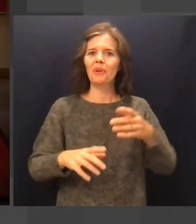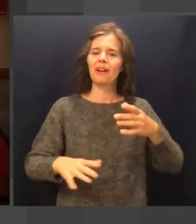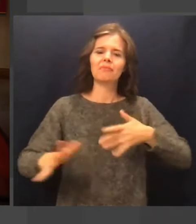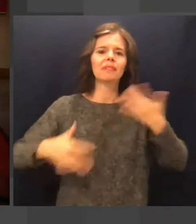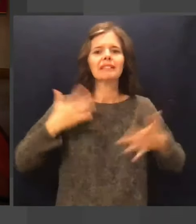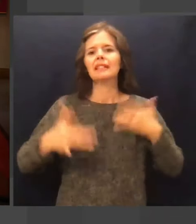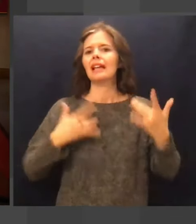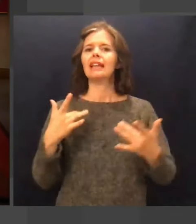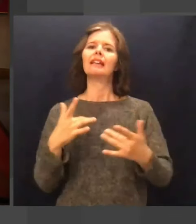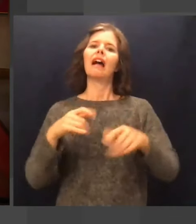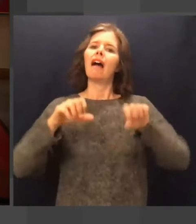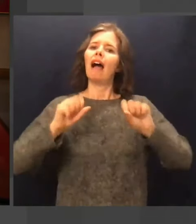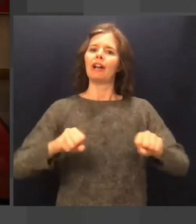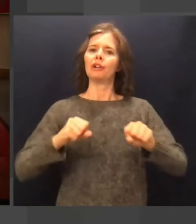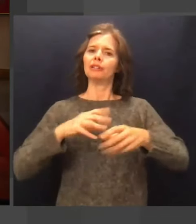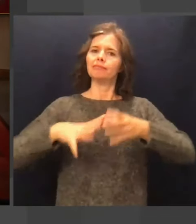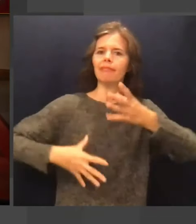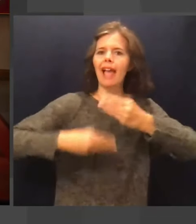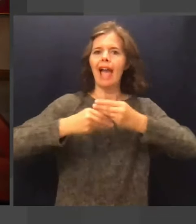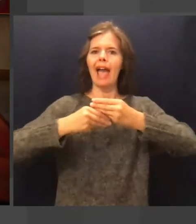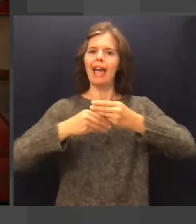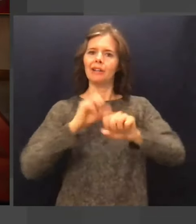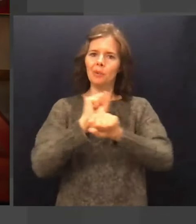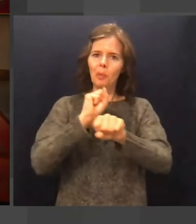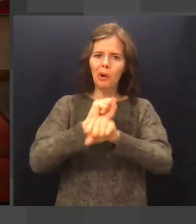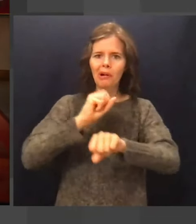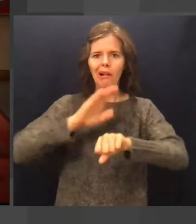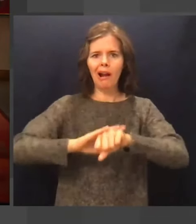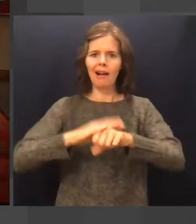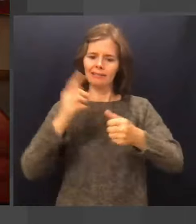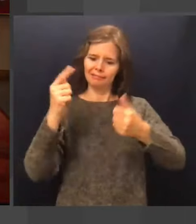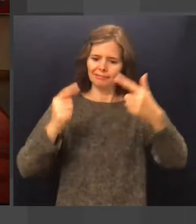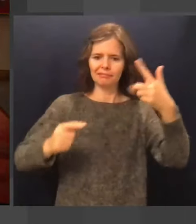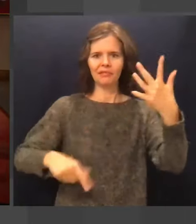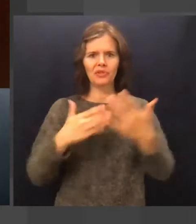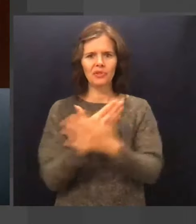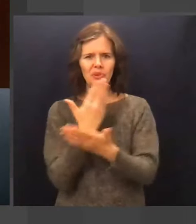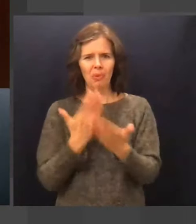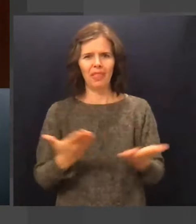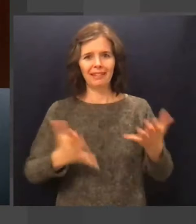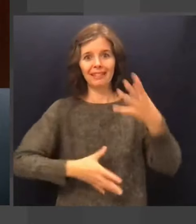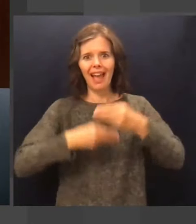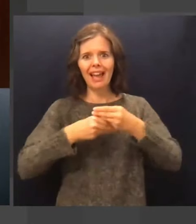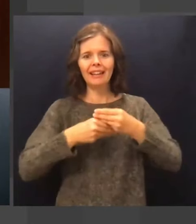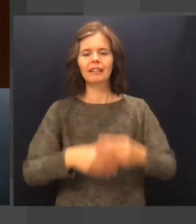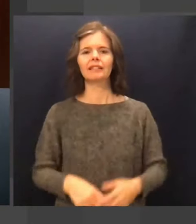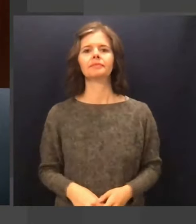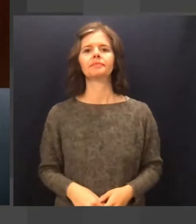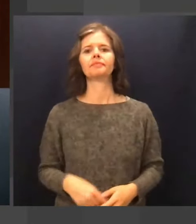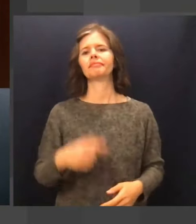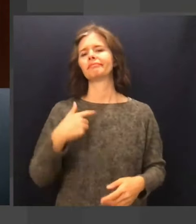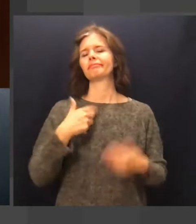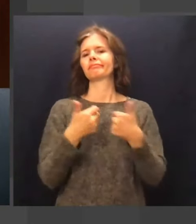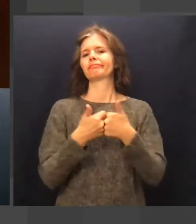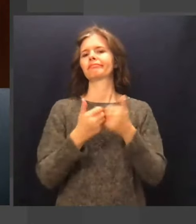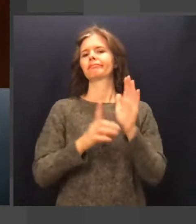WORK ON SOME OF THOSE THINGS SO, ITS FAIRLY INCREDIBLE.